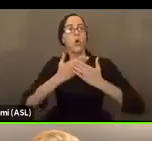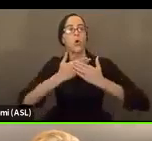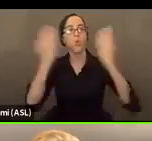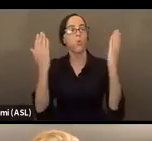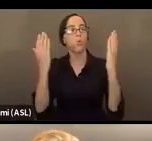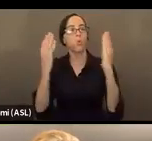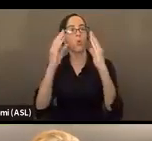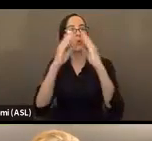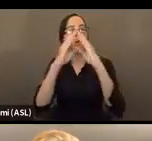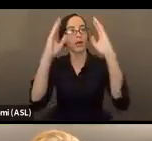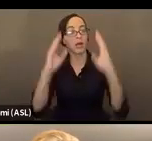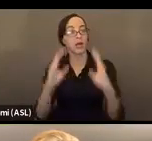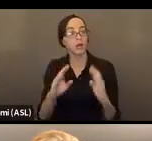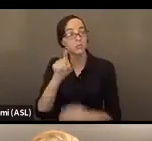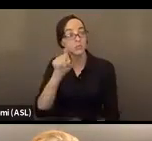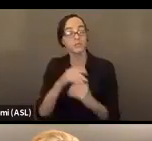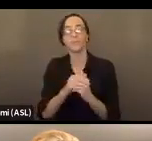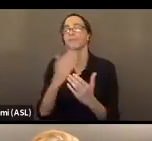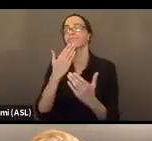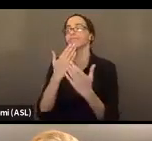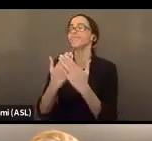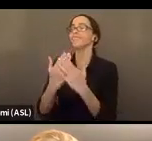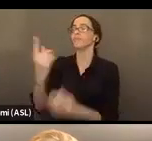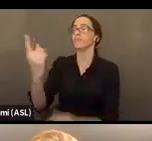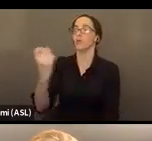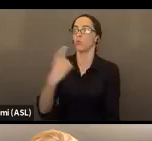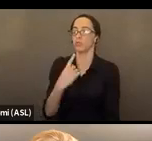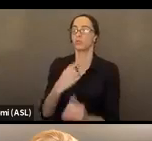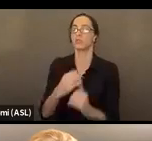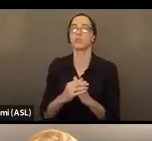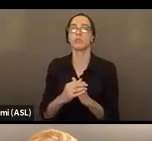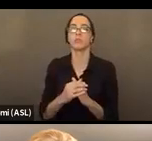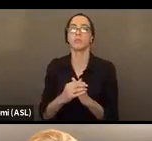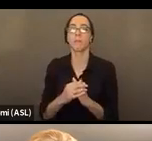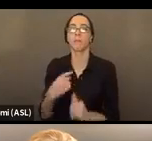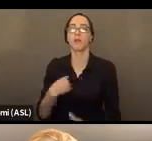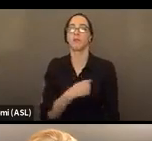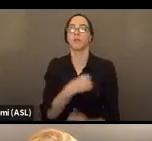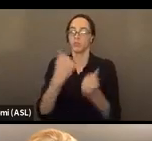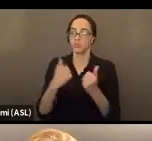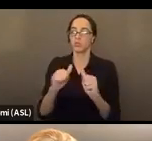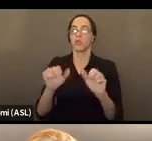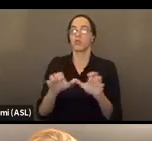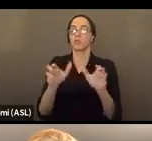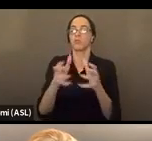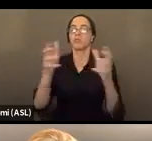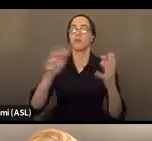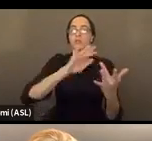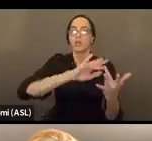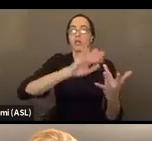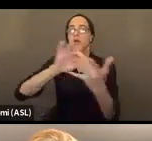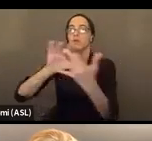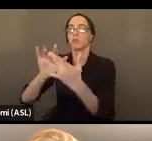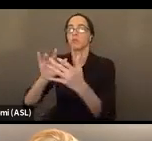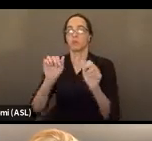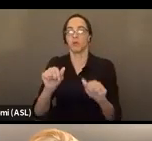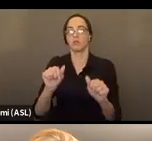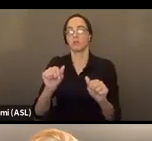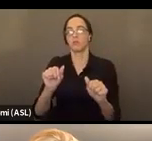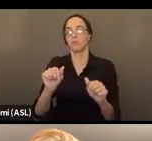well that's a good question um we try to do as much outreach as we can for people um living without a house